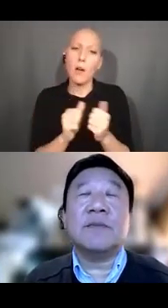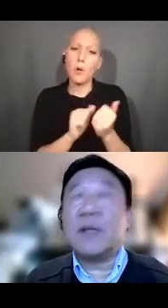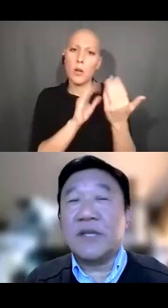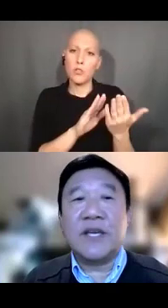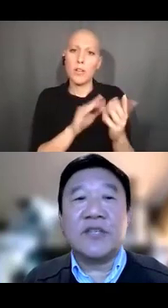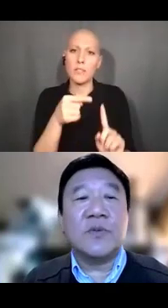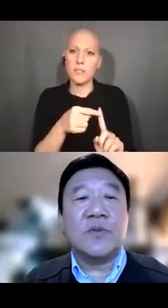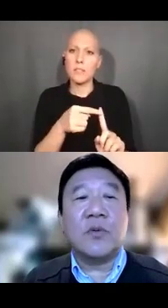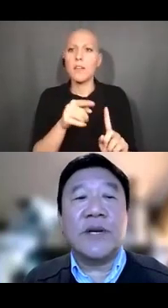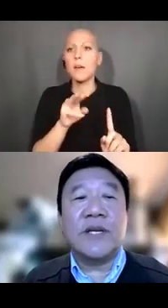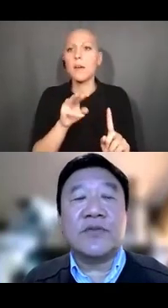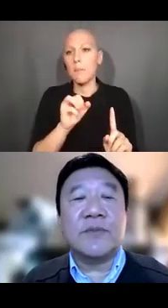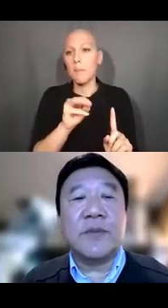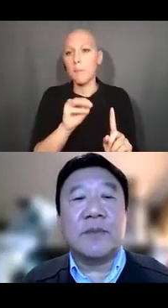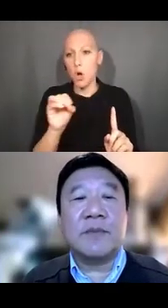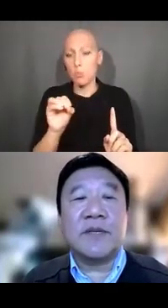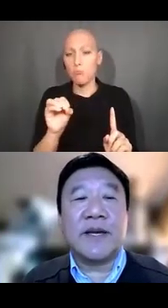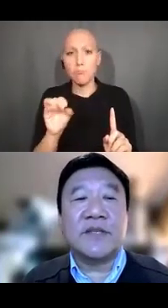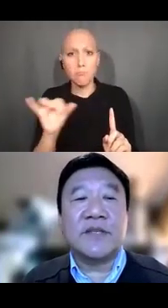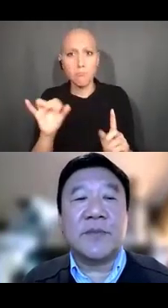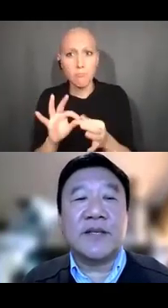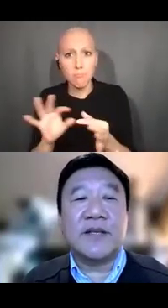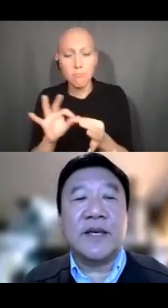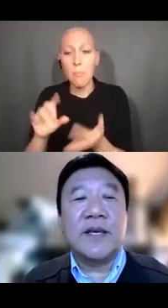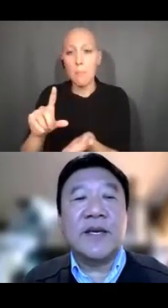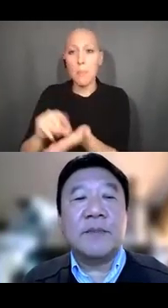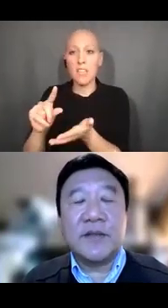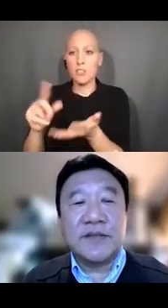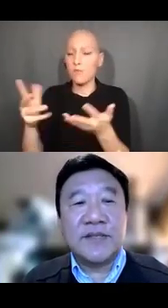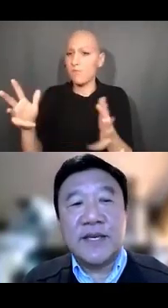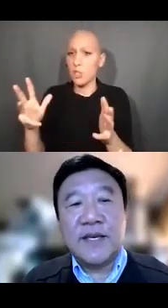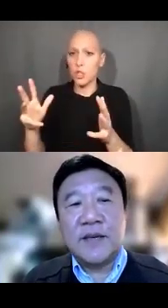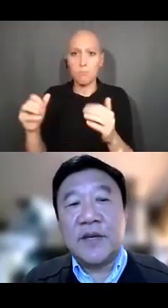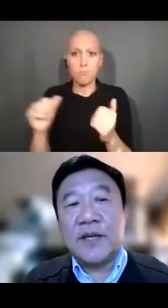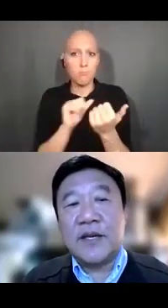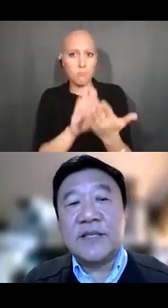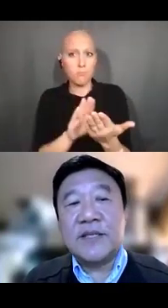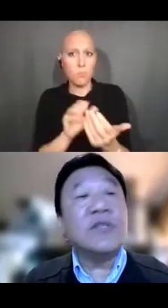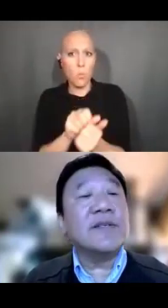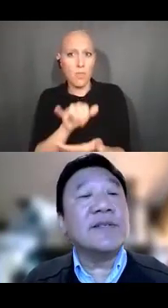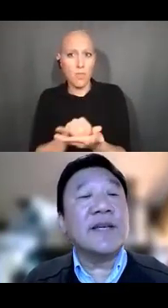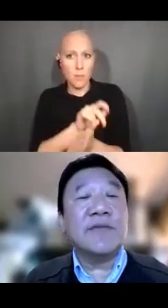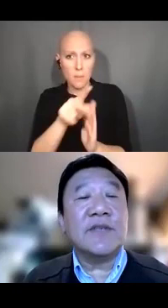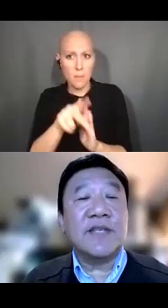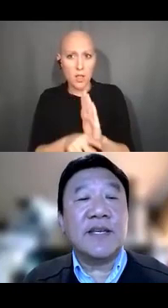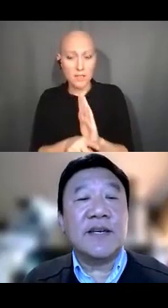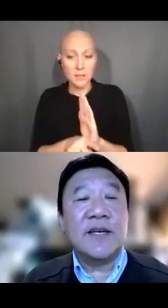publication was already addressed by the Public Access Policy, but digital and scientific data